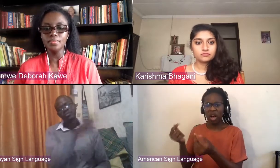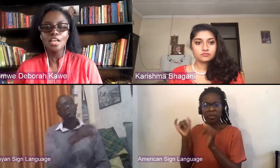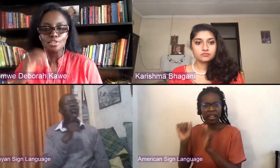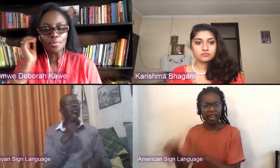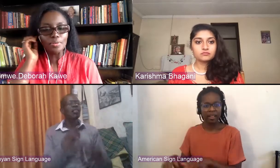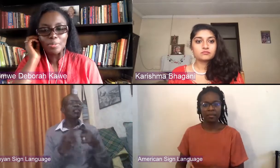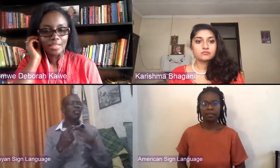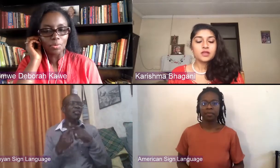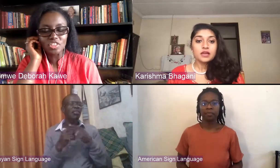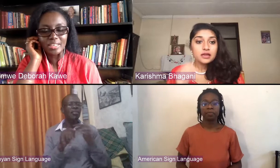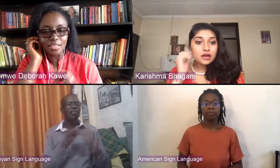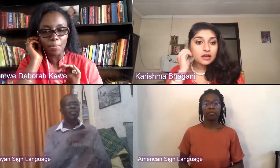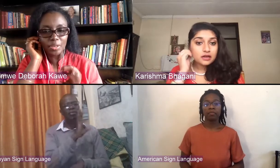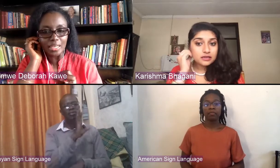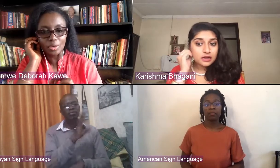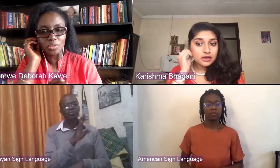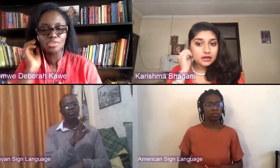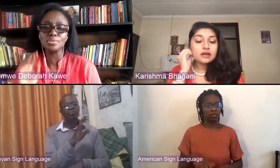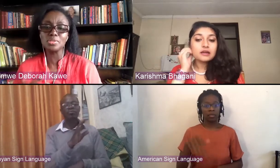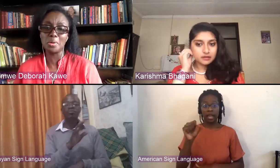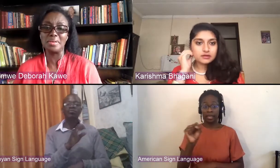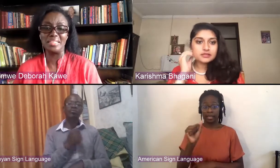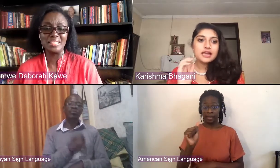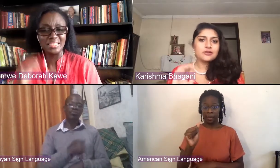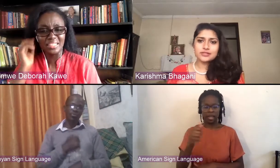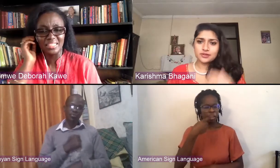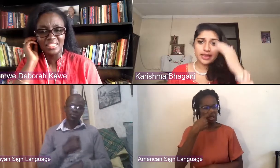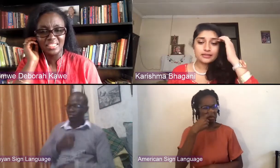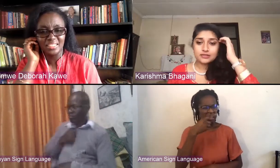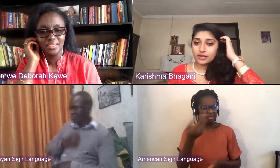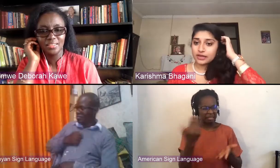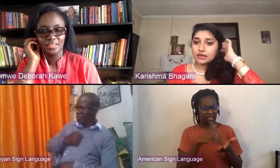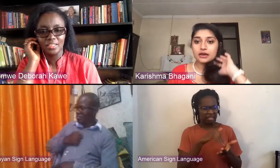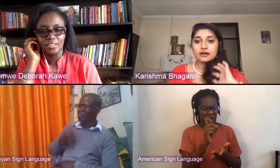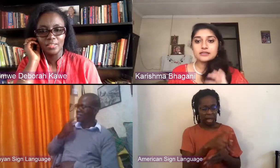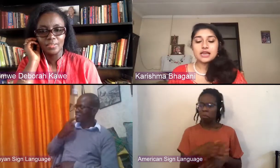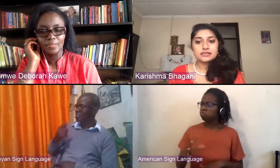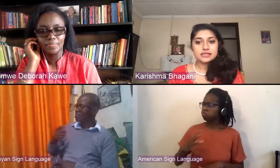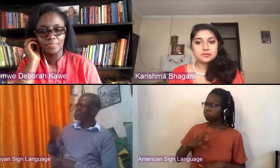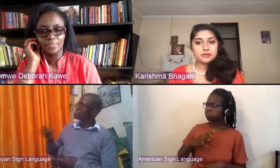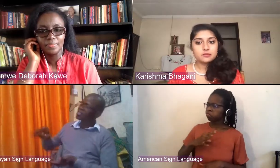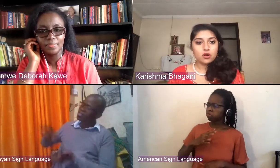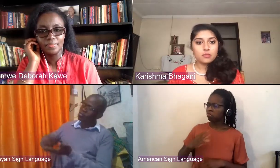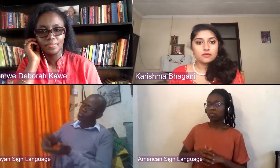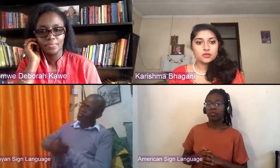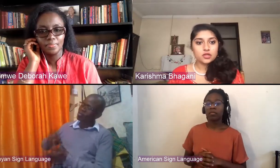Sorry, repeat the question at some point I lost you. Sorry. No, it's okay, it's okay. Tell us a little bit more about the journey